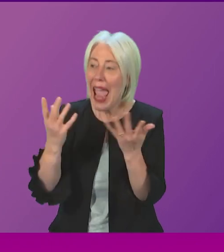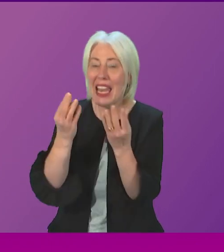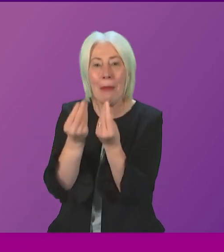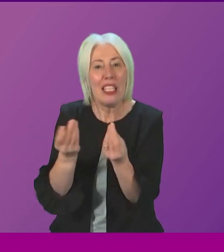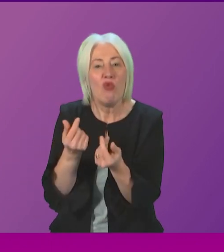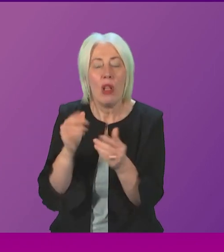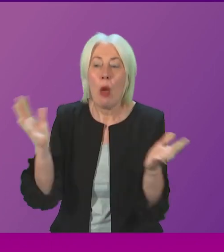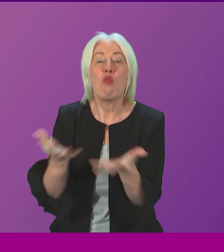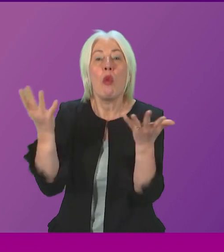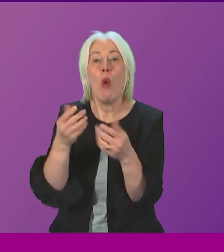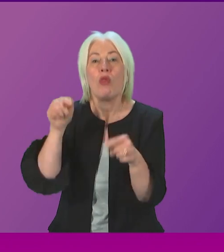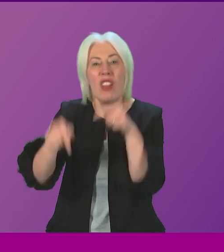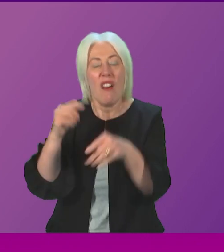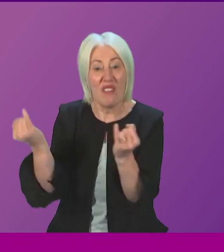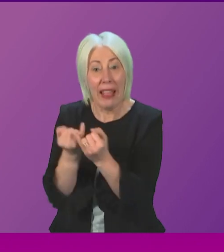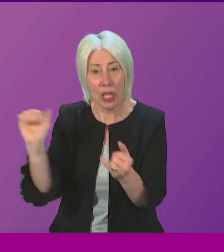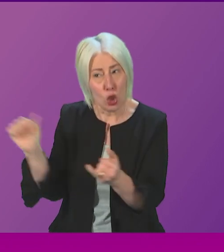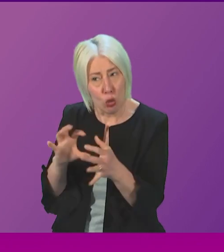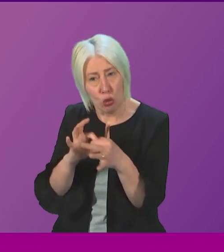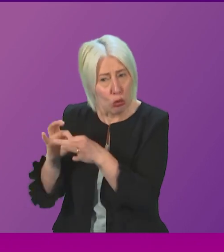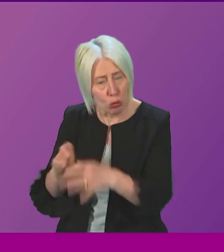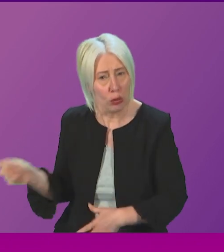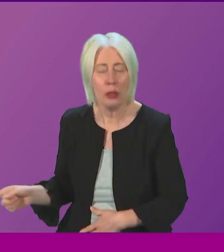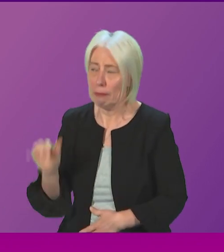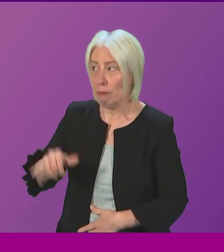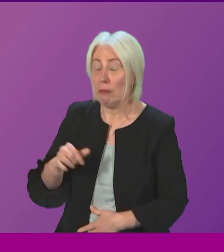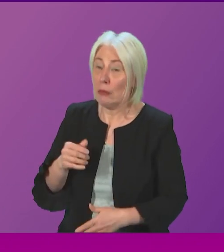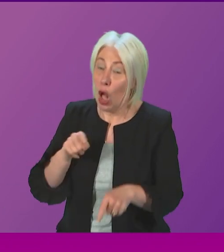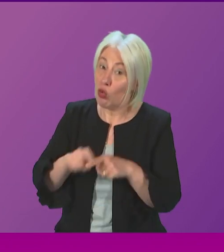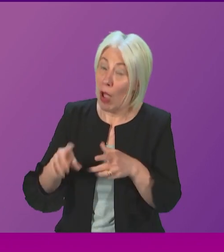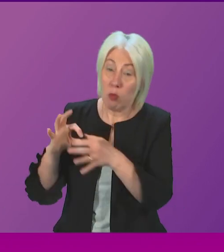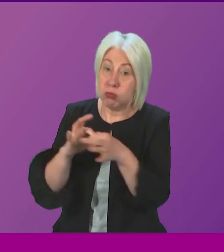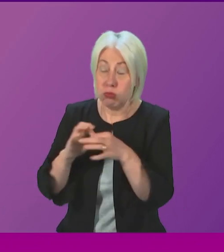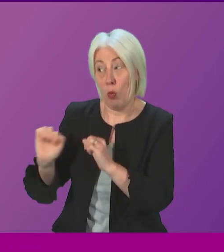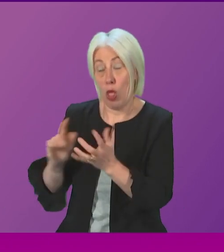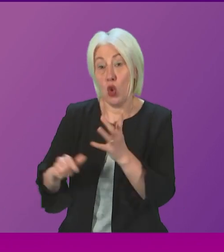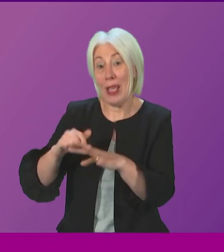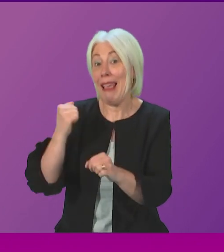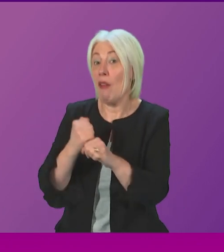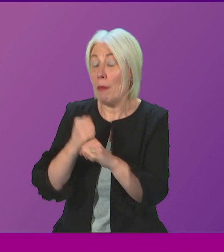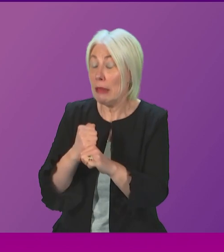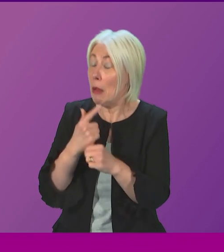I am happy to work as constructively as we can with the UK Government on that matter.